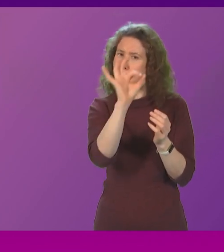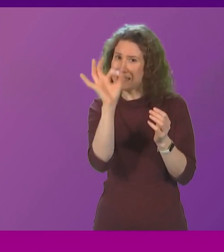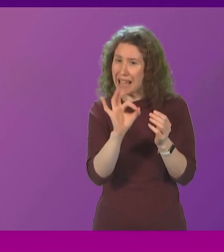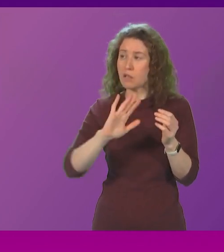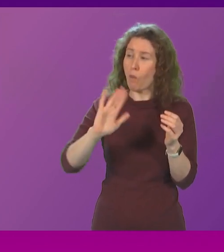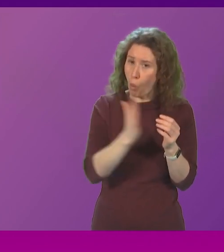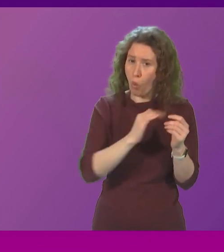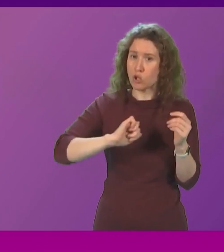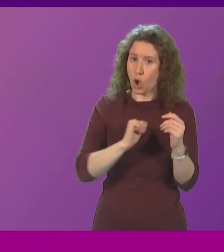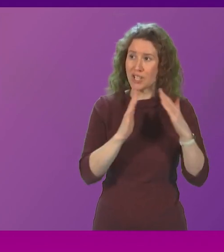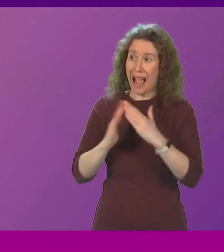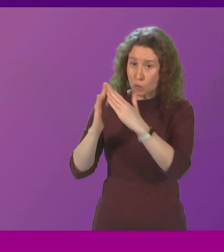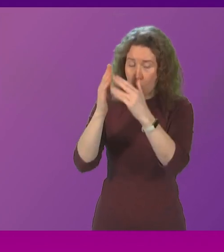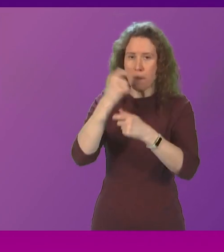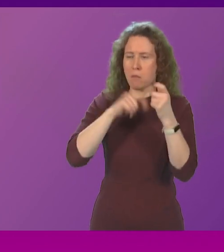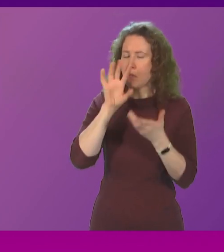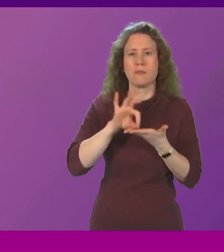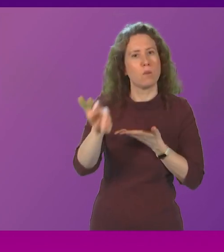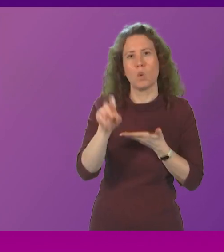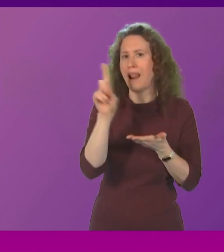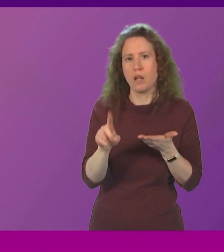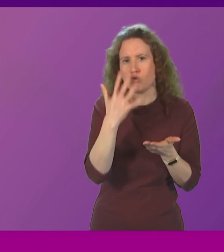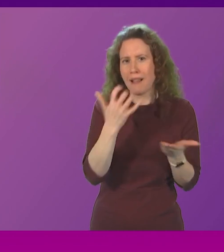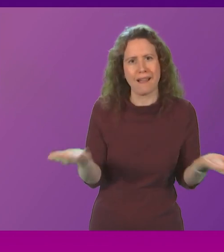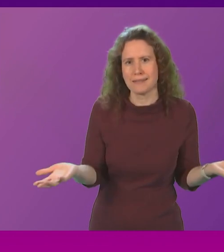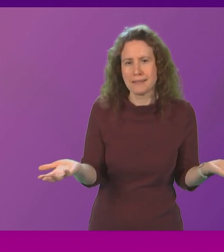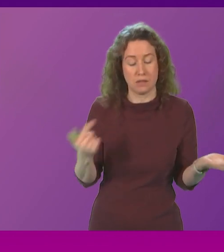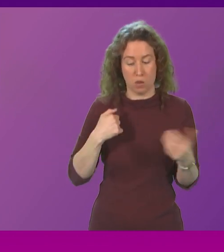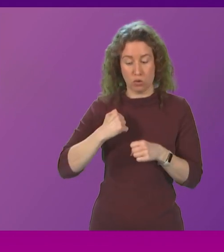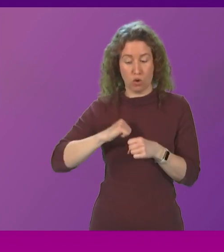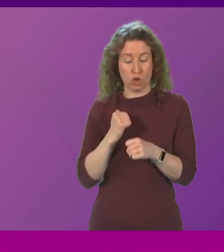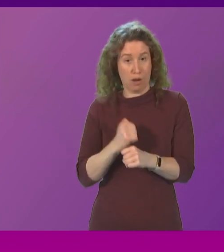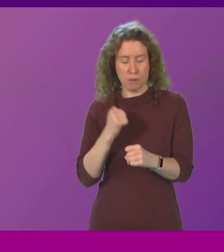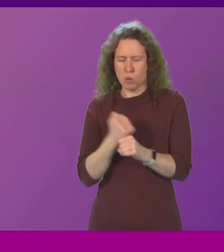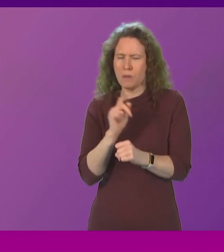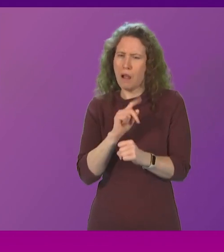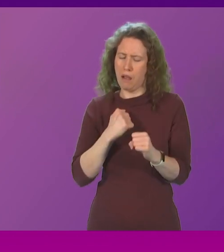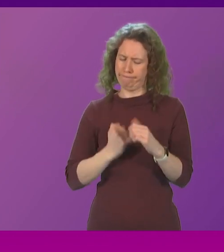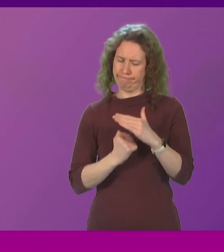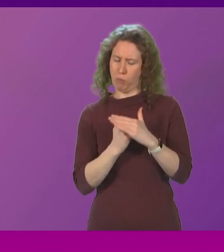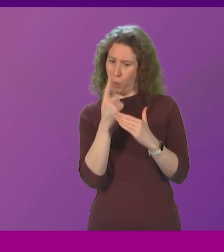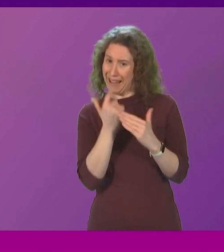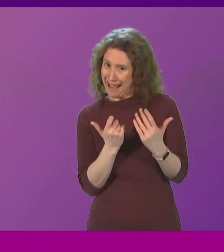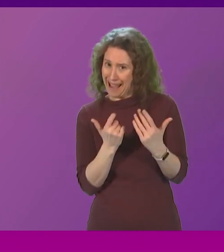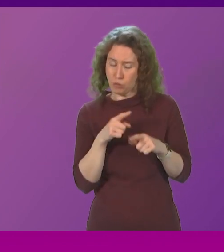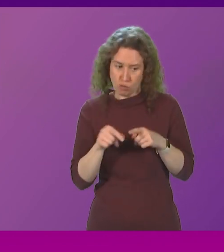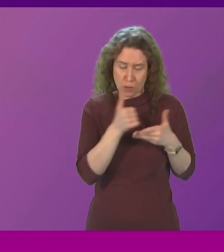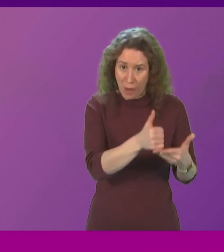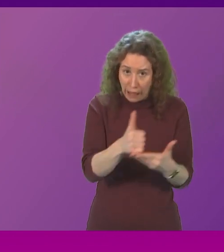That is unacceptable. Although the Scottish Government is doing everything that we can, within our limited powers, to ensure that people receive the help that they need, the UK Government could